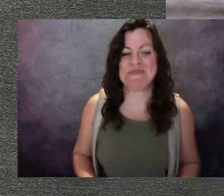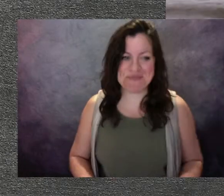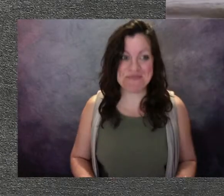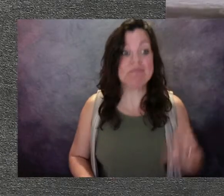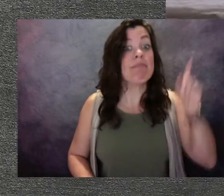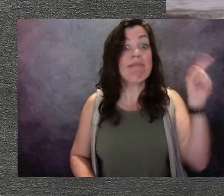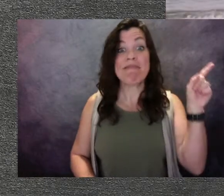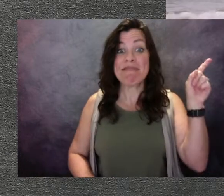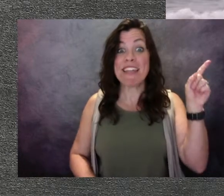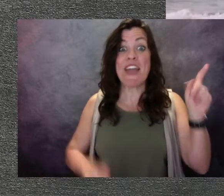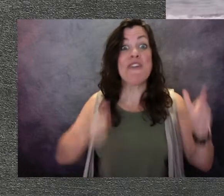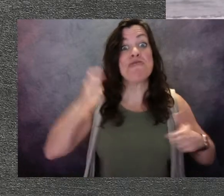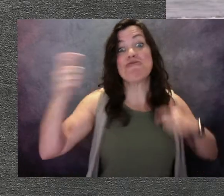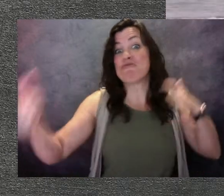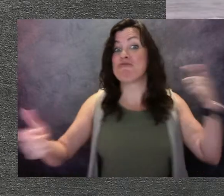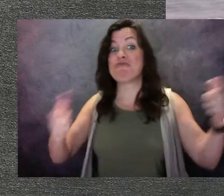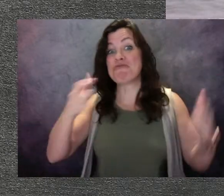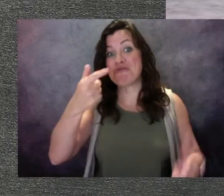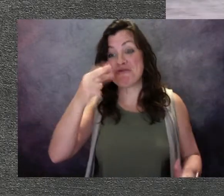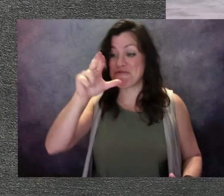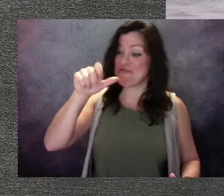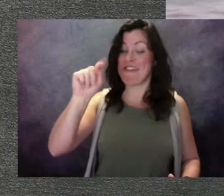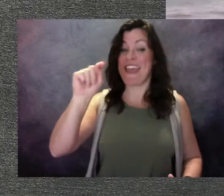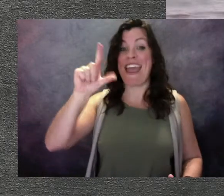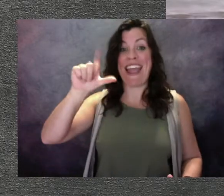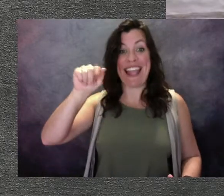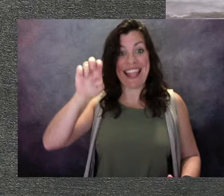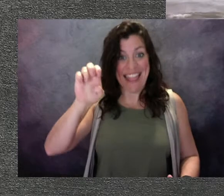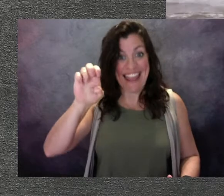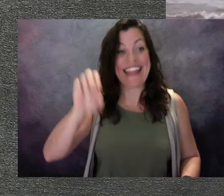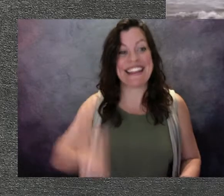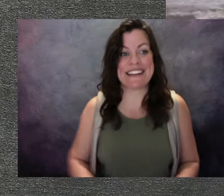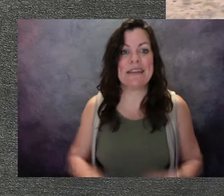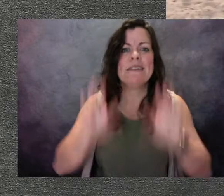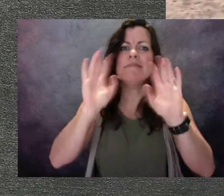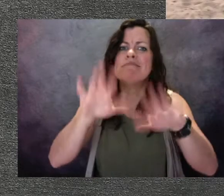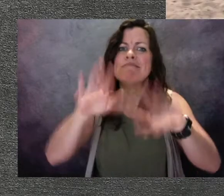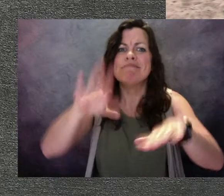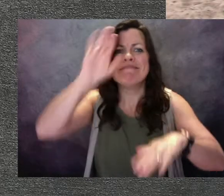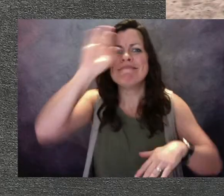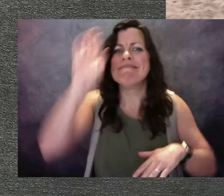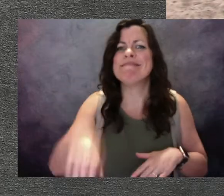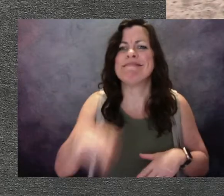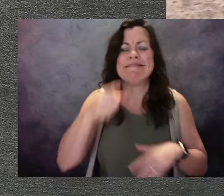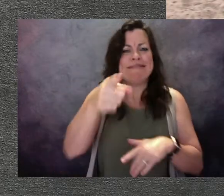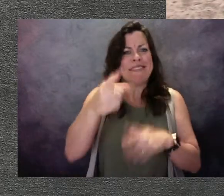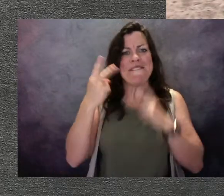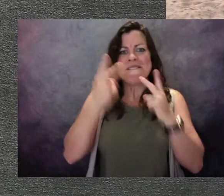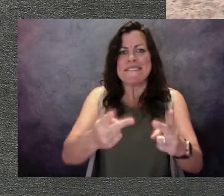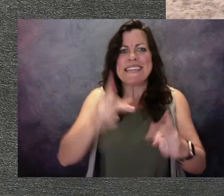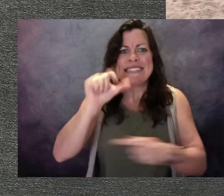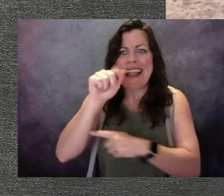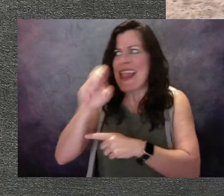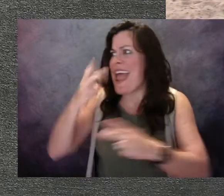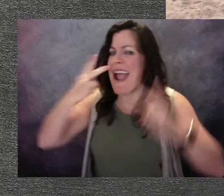And this is a great lake. All of those magical places that we just visited in nature,